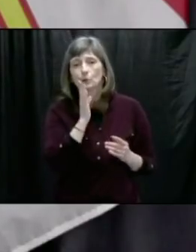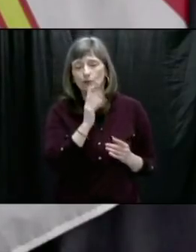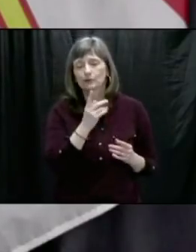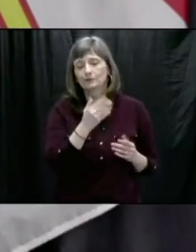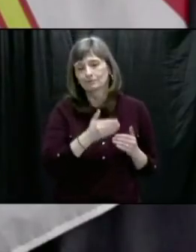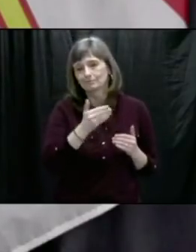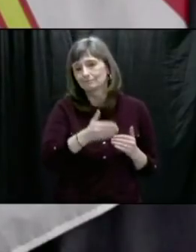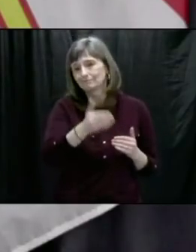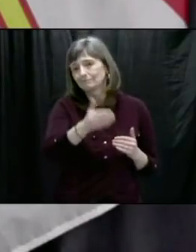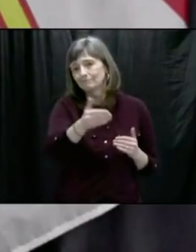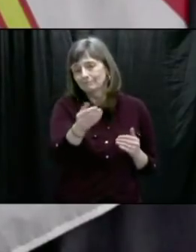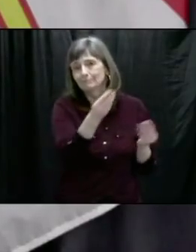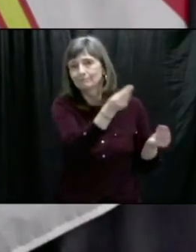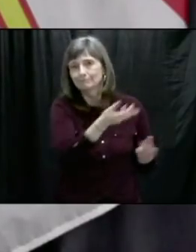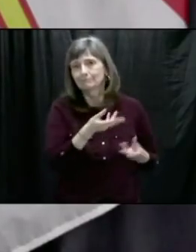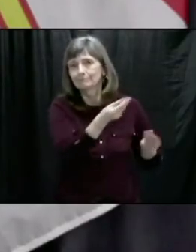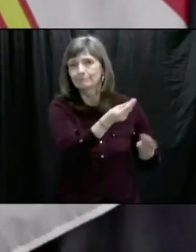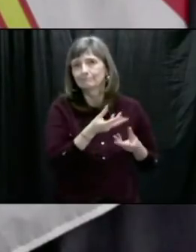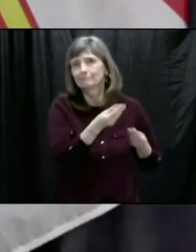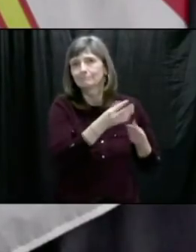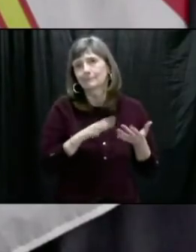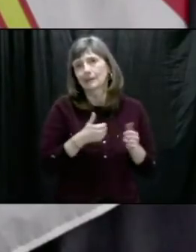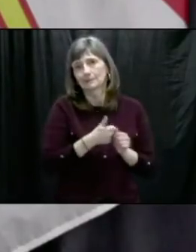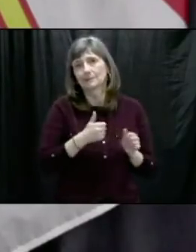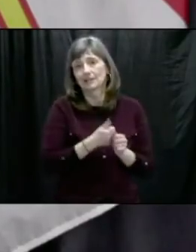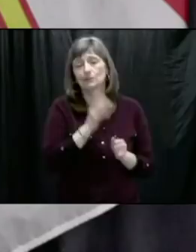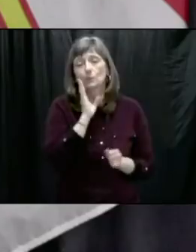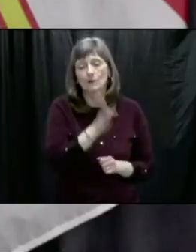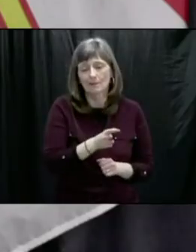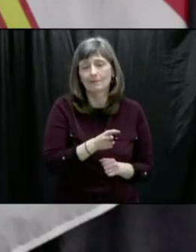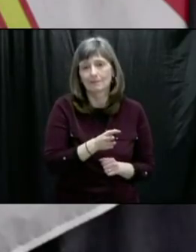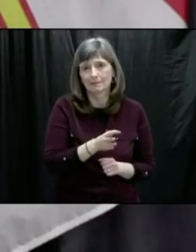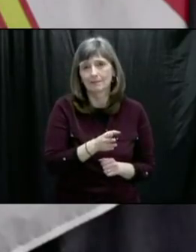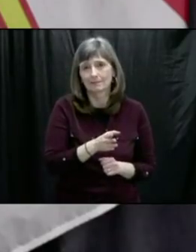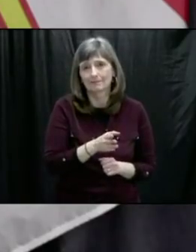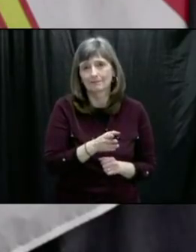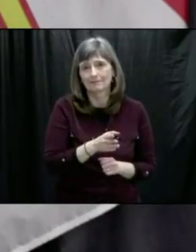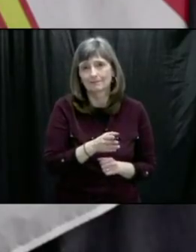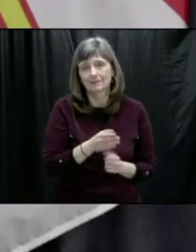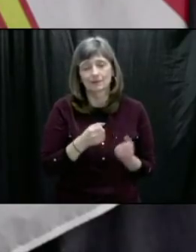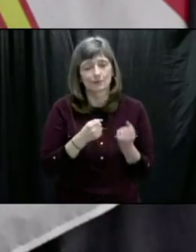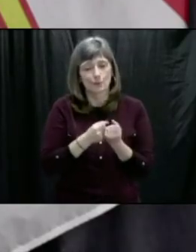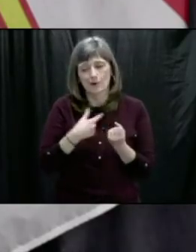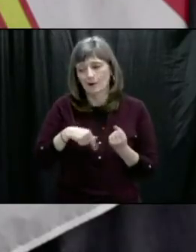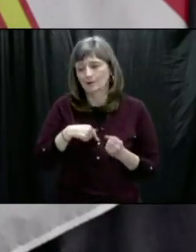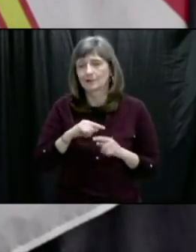PROJECTIONS AND HIS REGULAR UPDATES, WHICH HE IS COMMITTED TO PROVIDE TO NEWFOUNDLANDERS